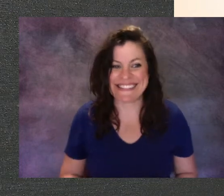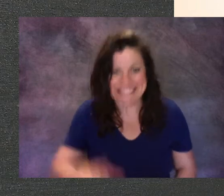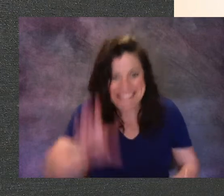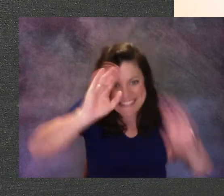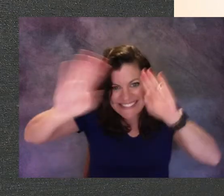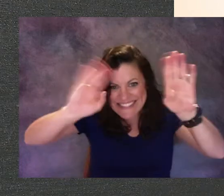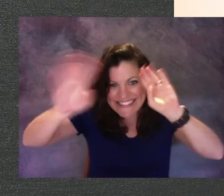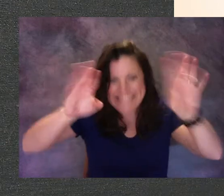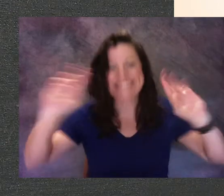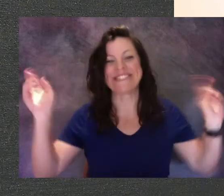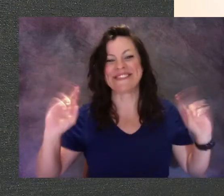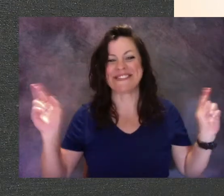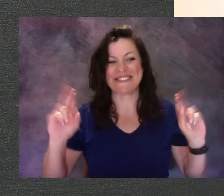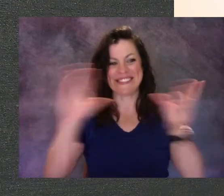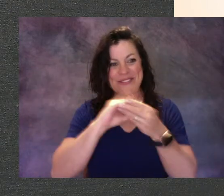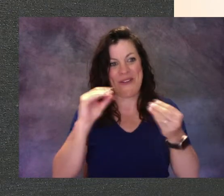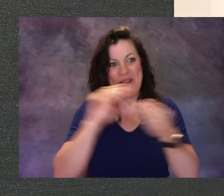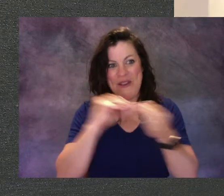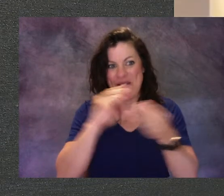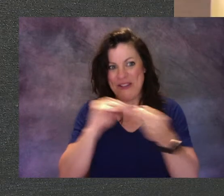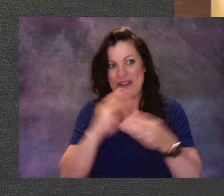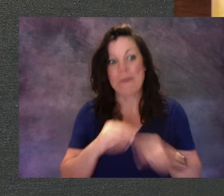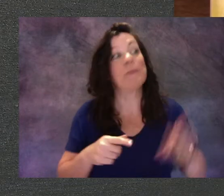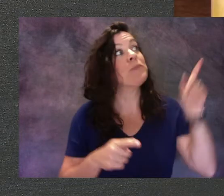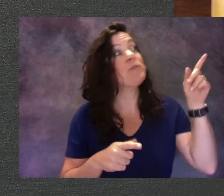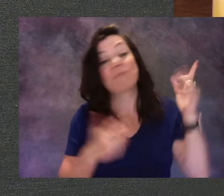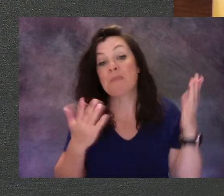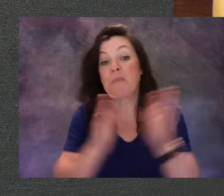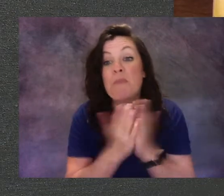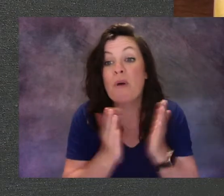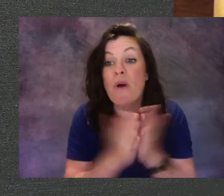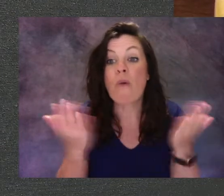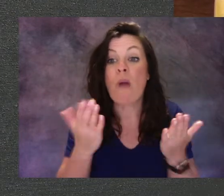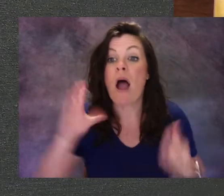Hi guys, I have our book all ready. It is Clifford's Manners.